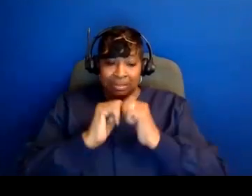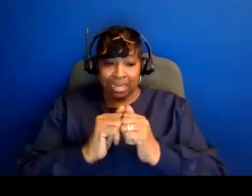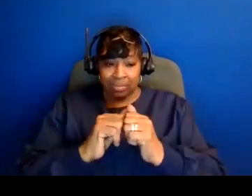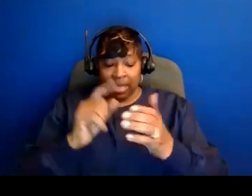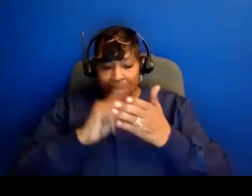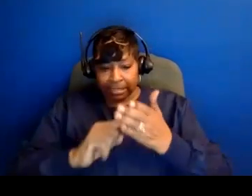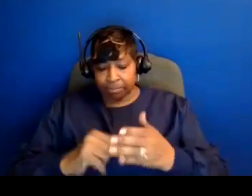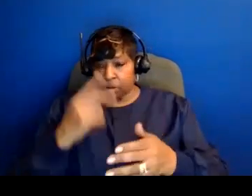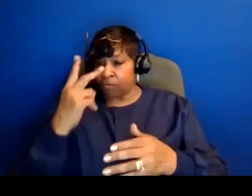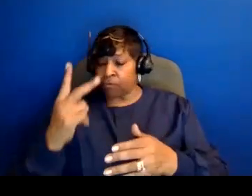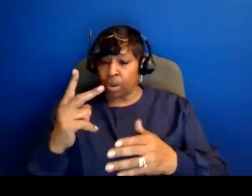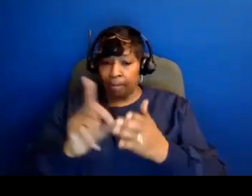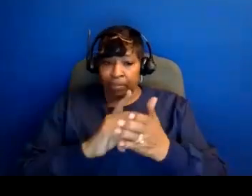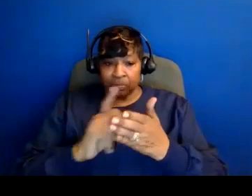lauravanpuymbrouck: Any questions or comments here